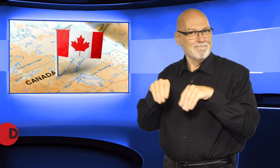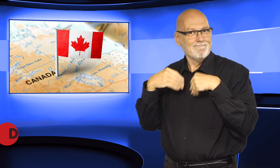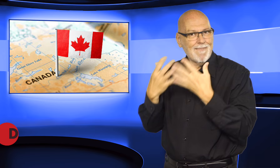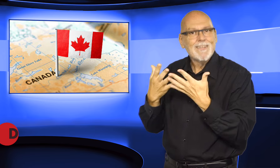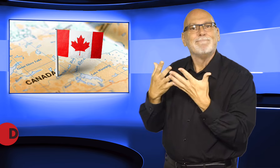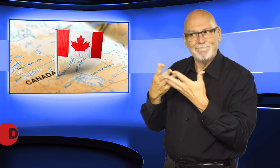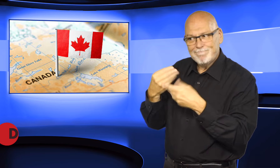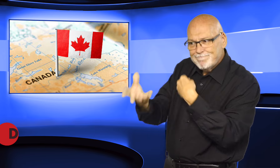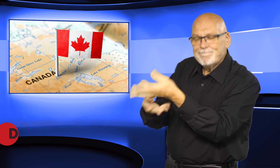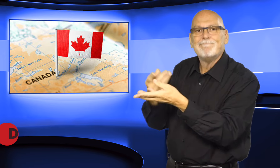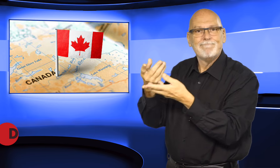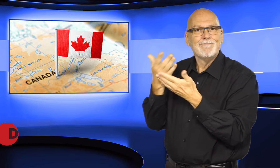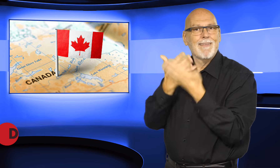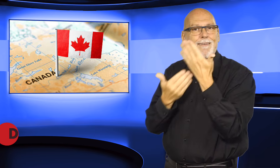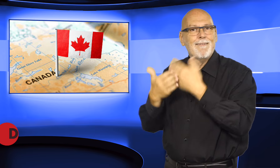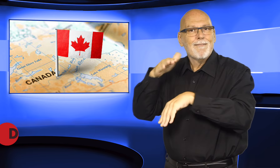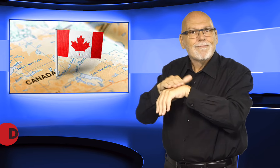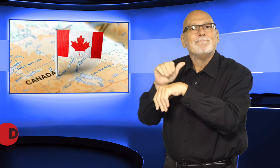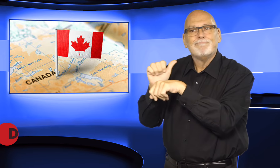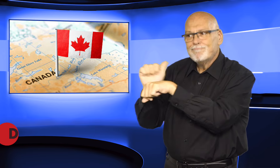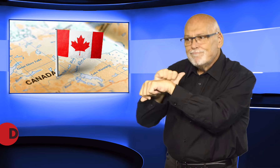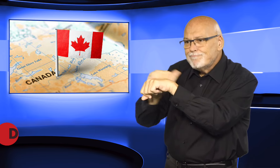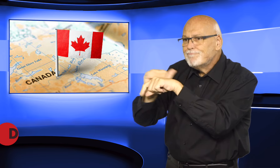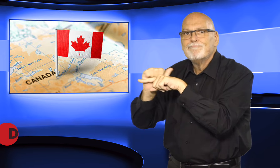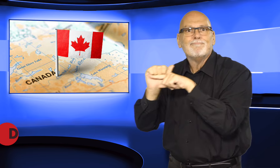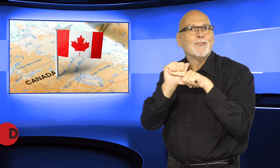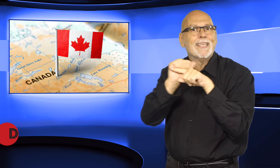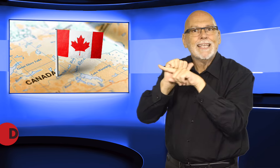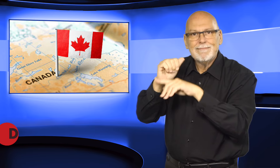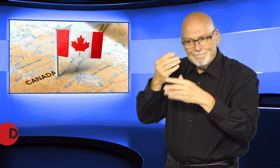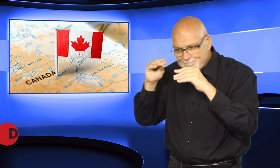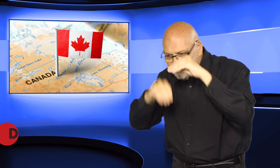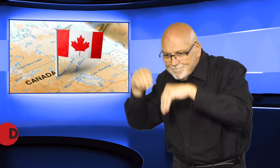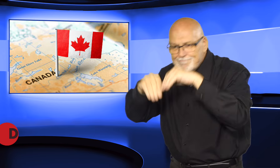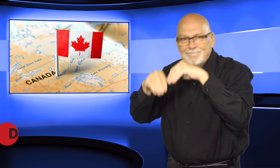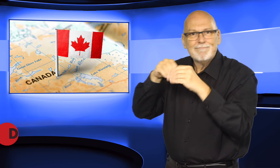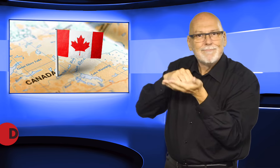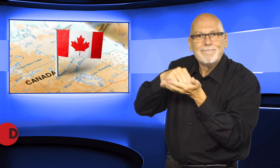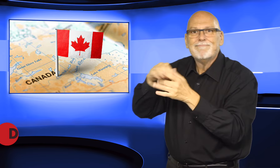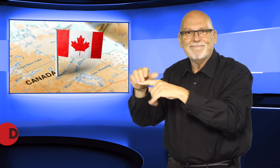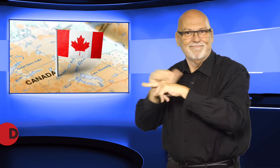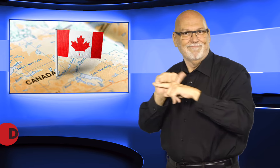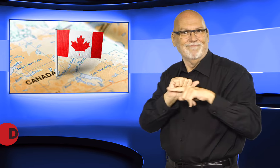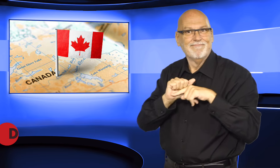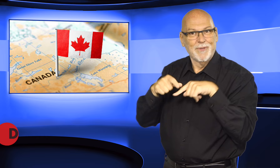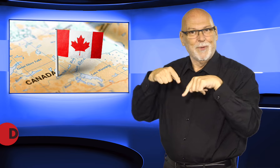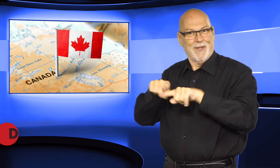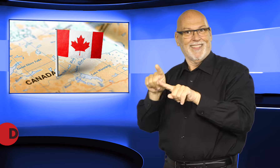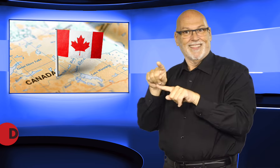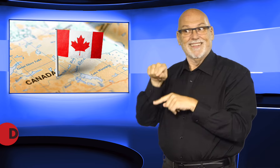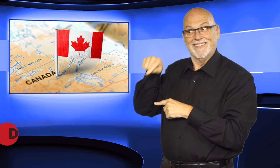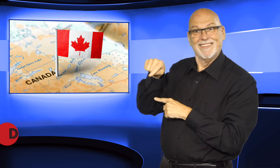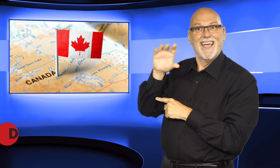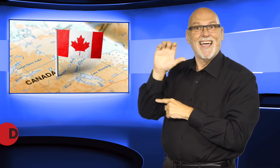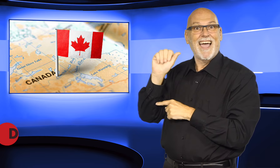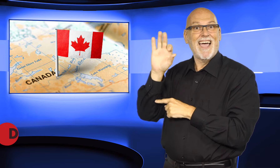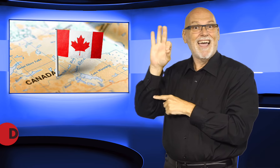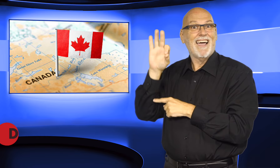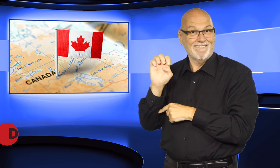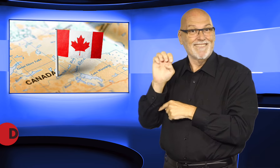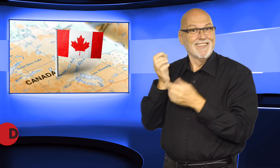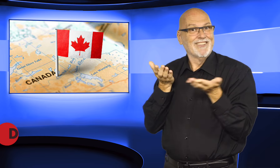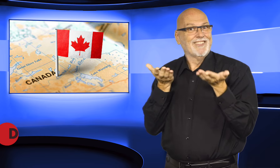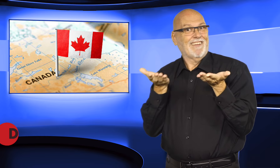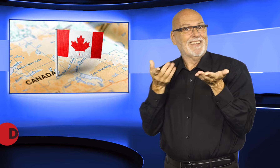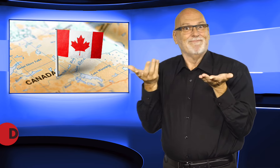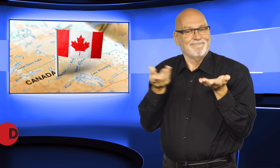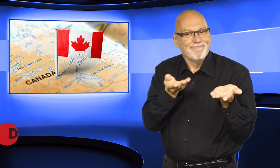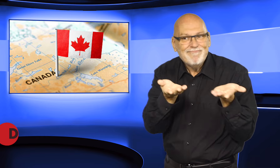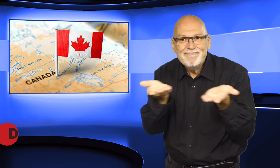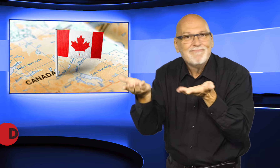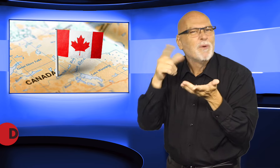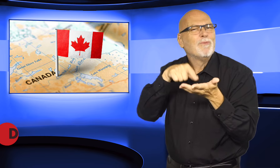Their staff provides hands-on training, while the Cafe serves coffee,